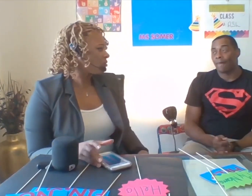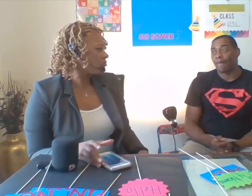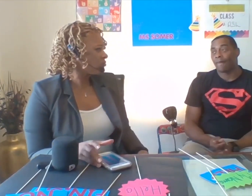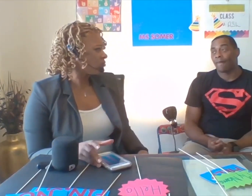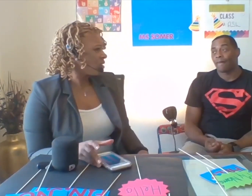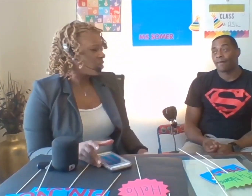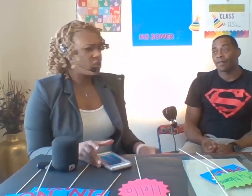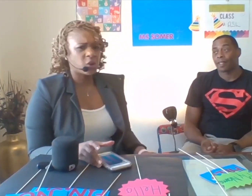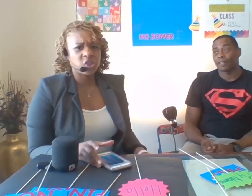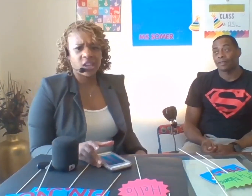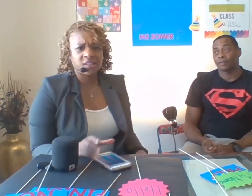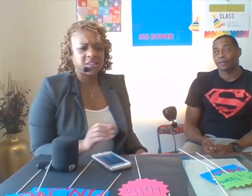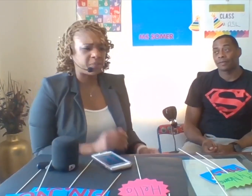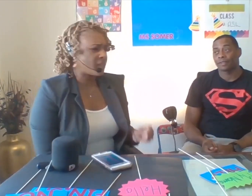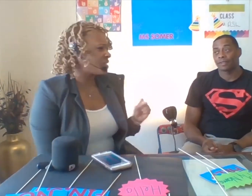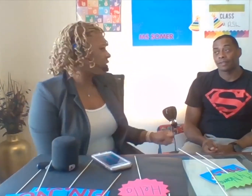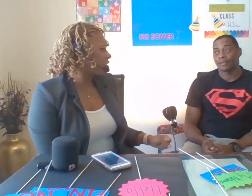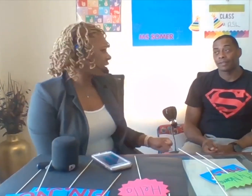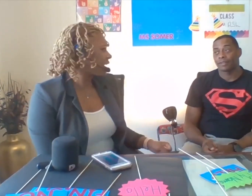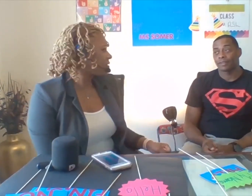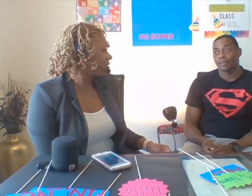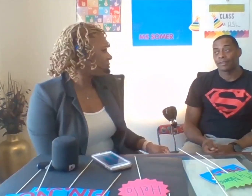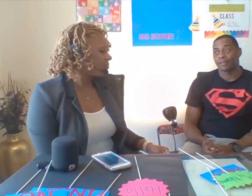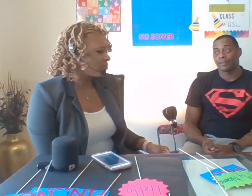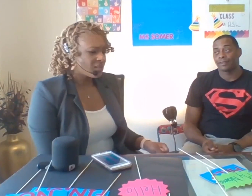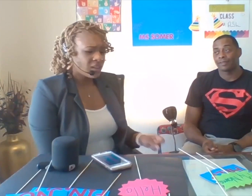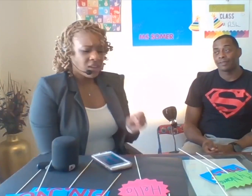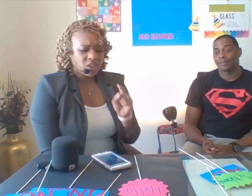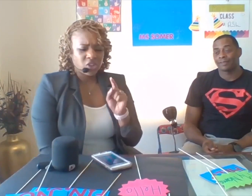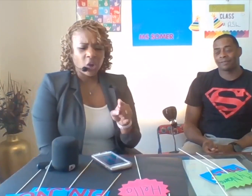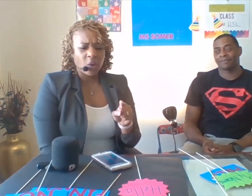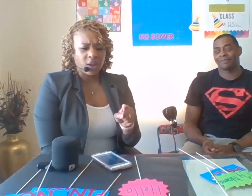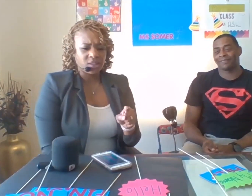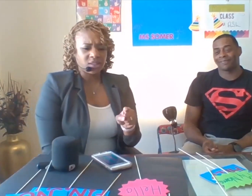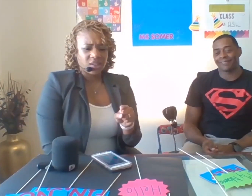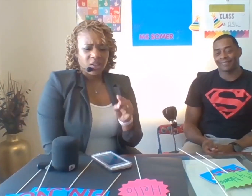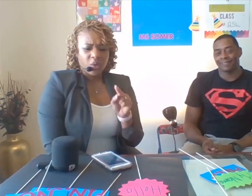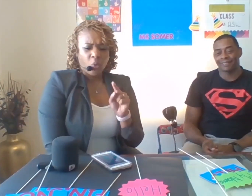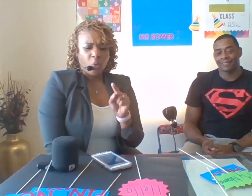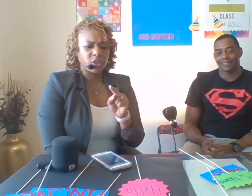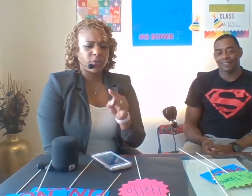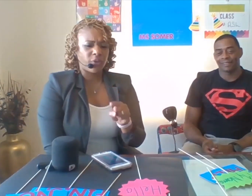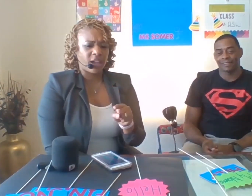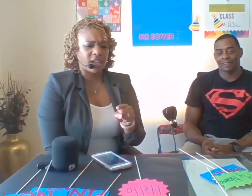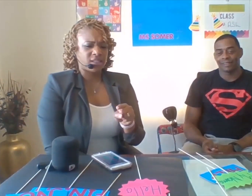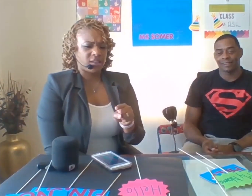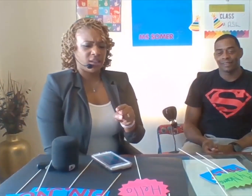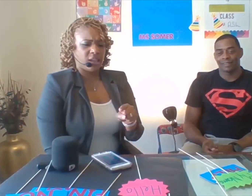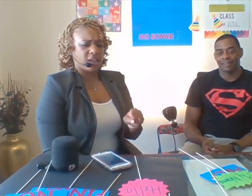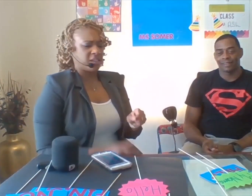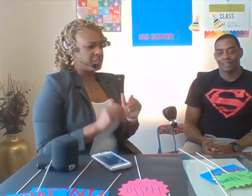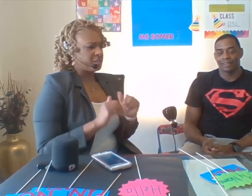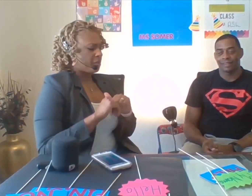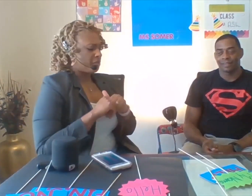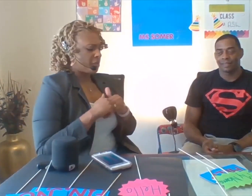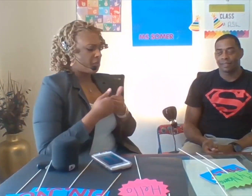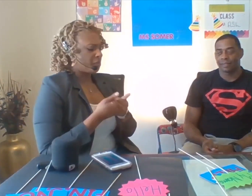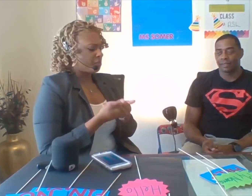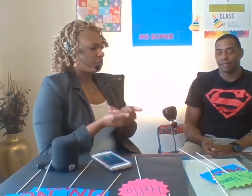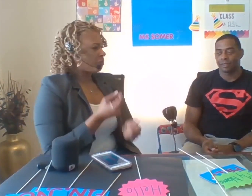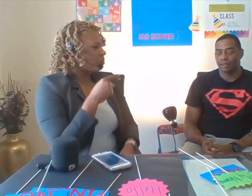your chance to pick dinner tonight show us which phrase is